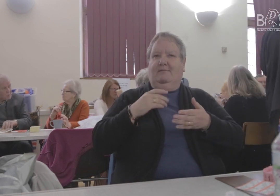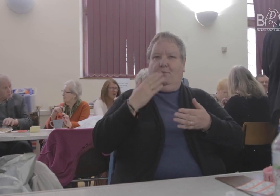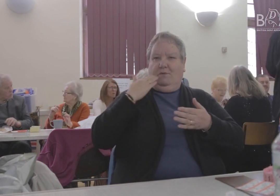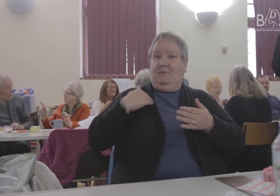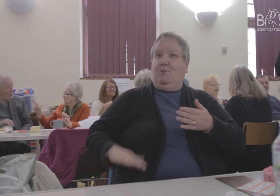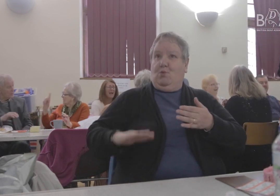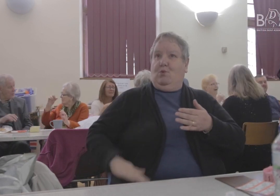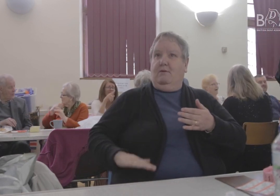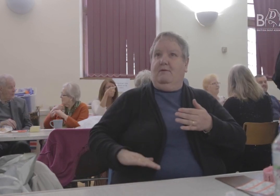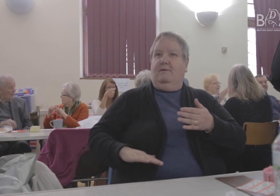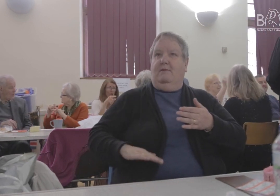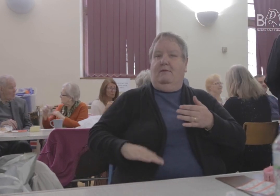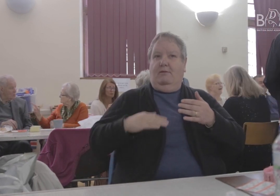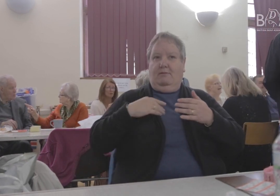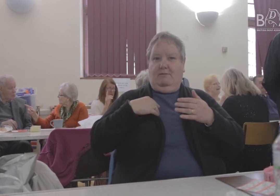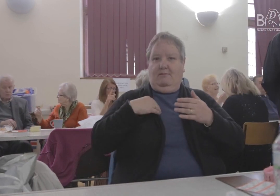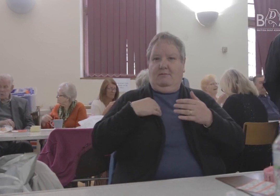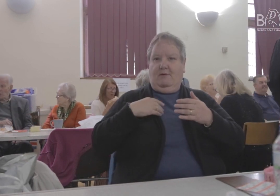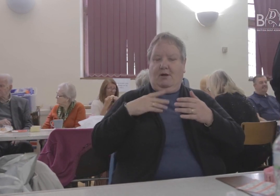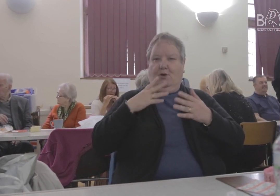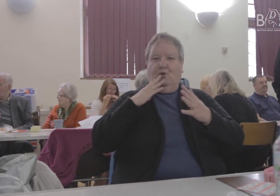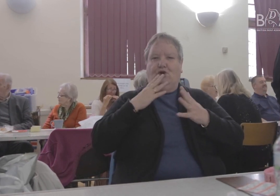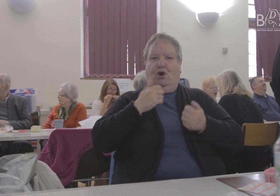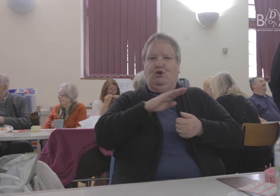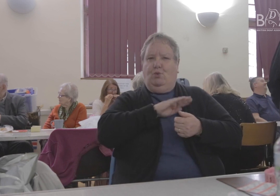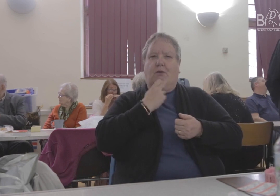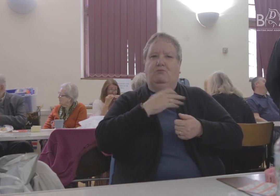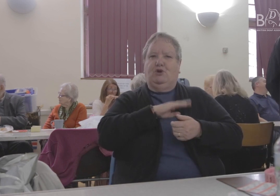When I was small, I might have been about 2 and a half